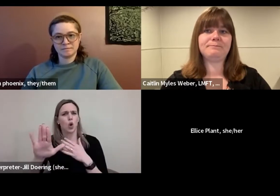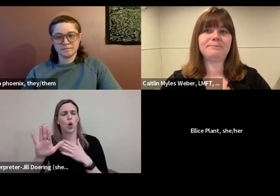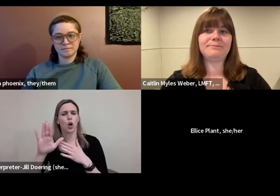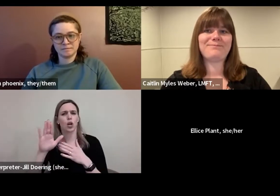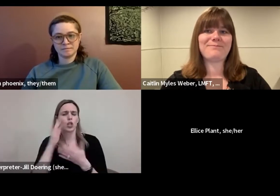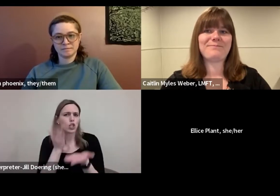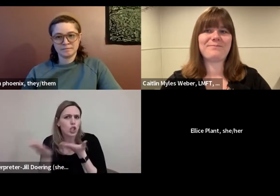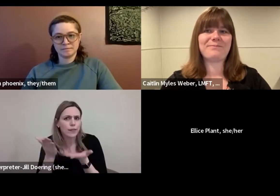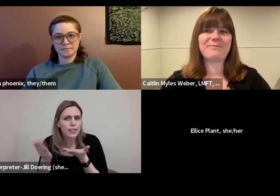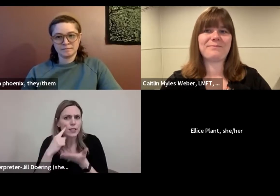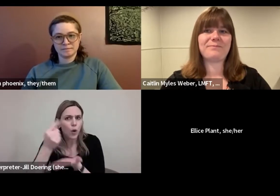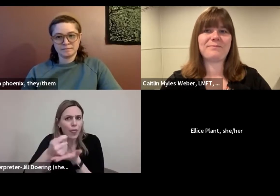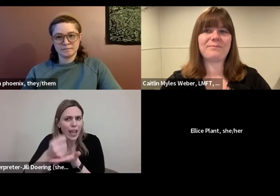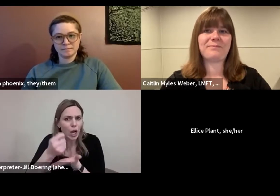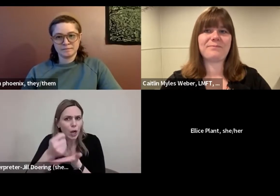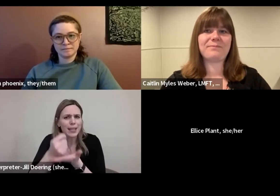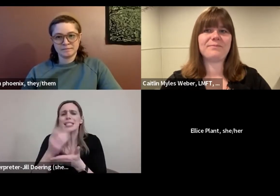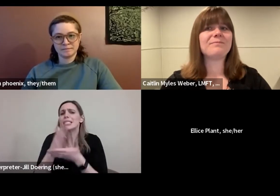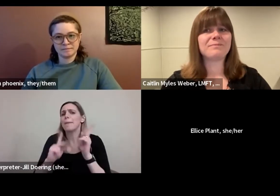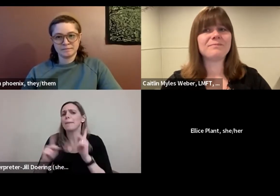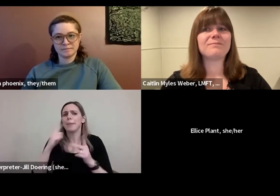so that we don't have acronyms all over the place.